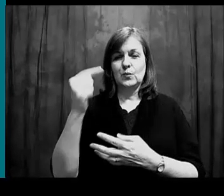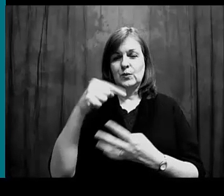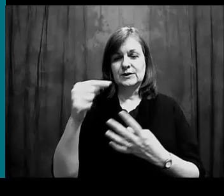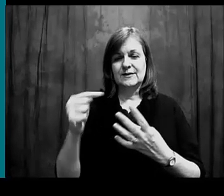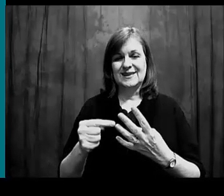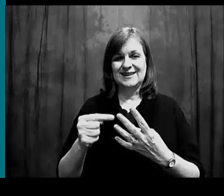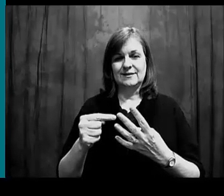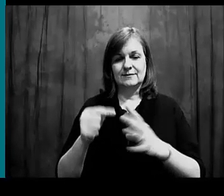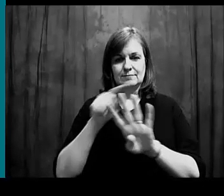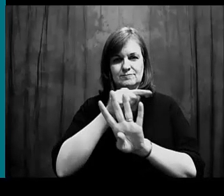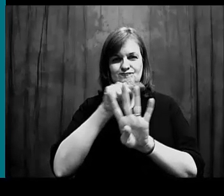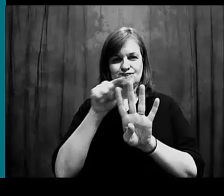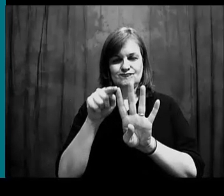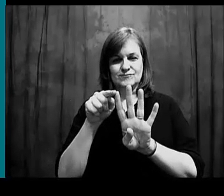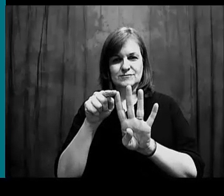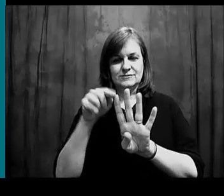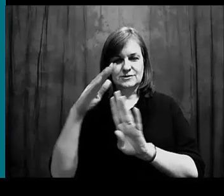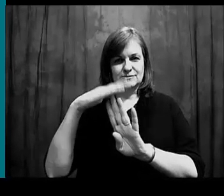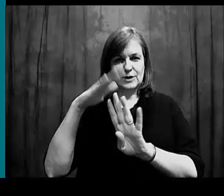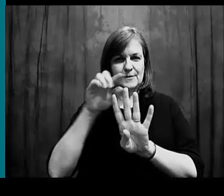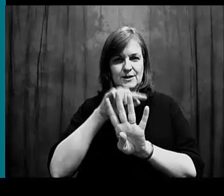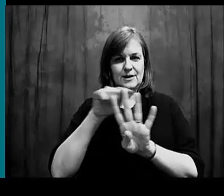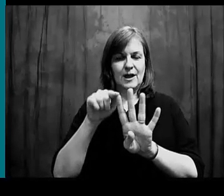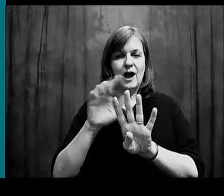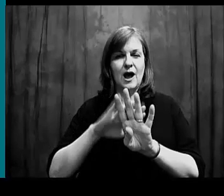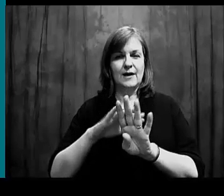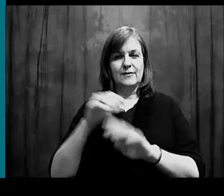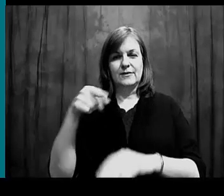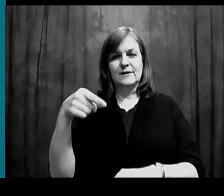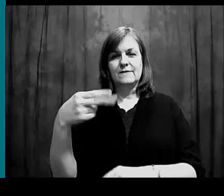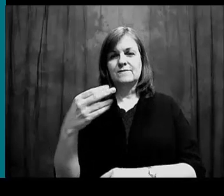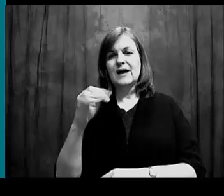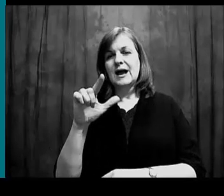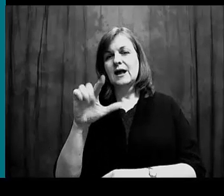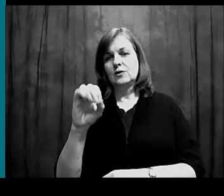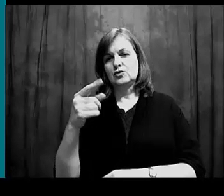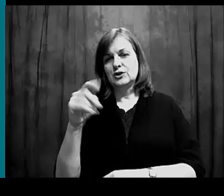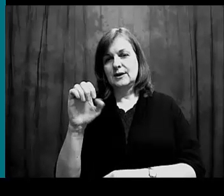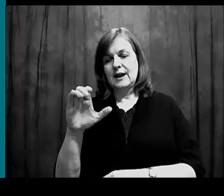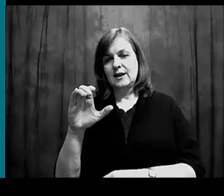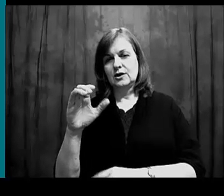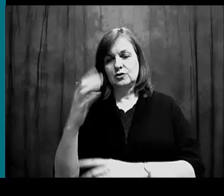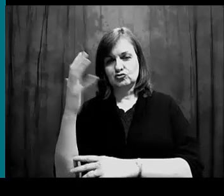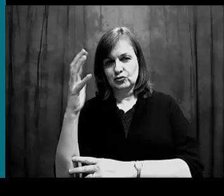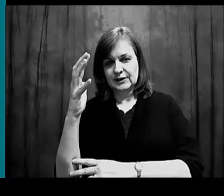which of these branch ends on our phylogenetic tree which of those